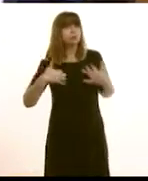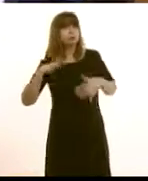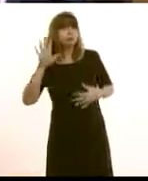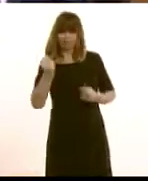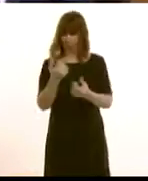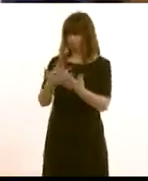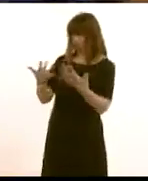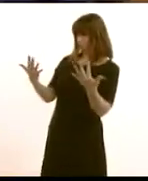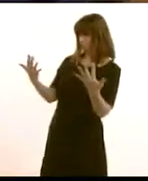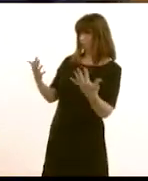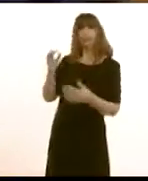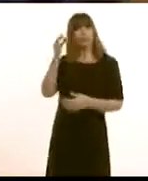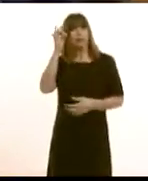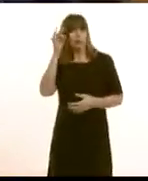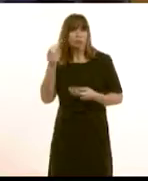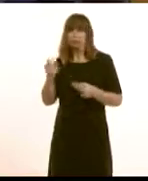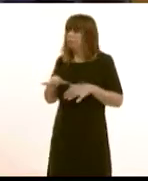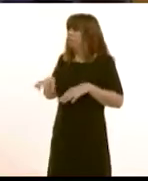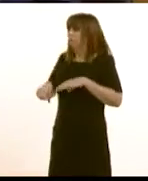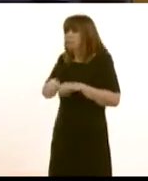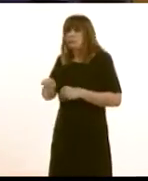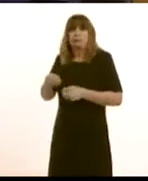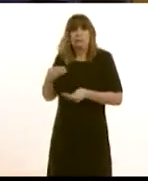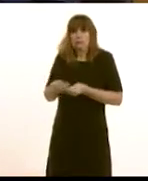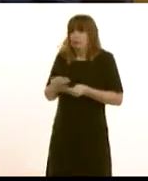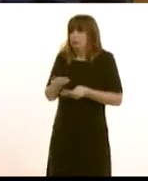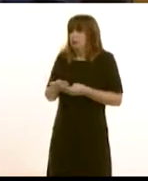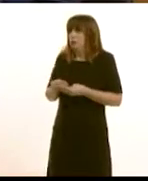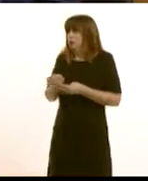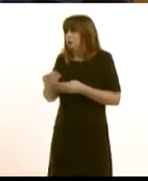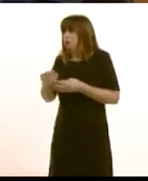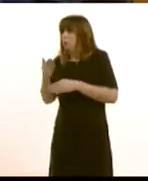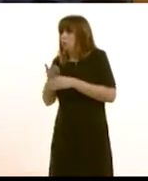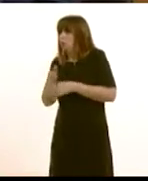finding it difficult in terms of increasing staffing in museums, Iím sure there are volunteers